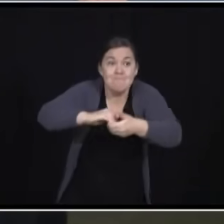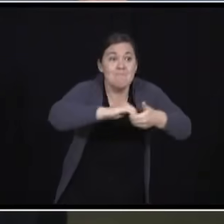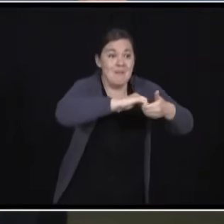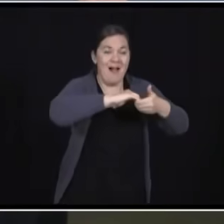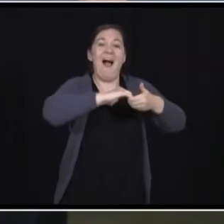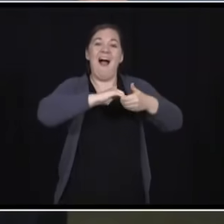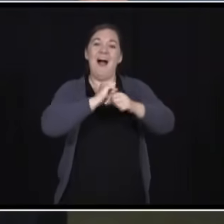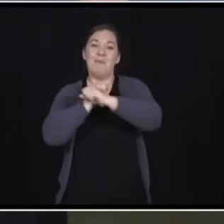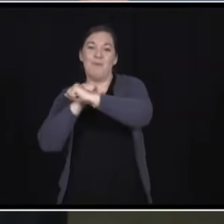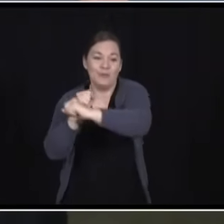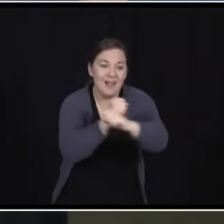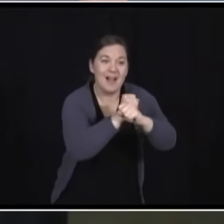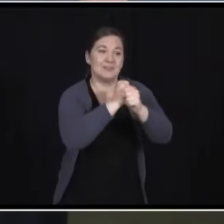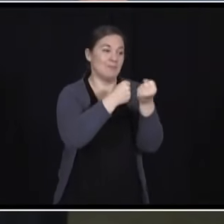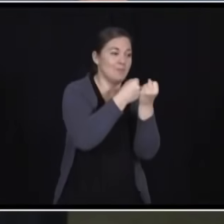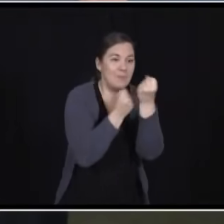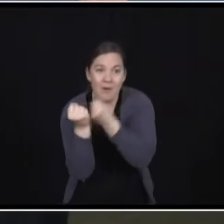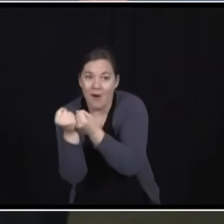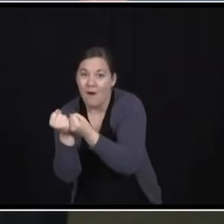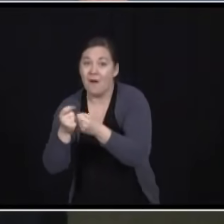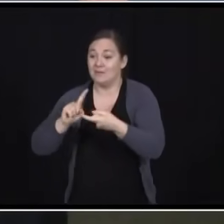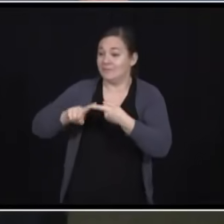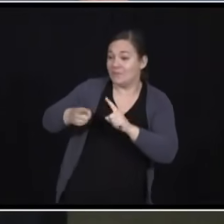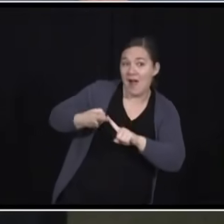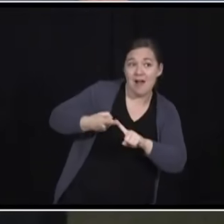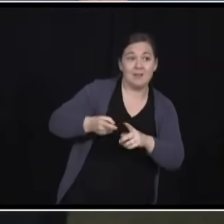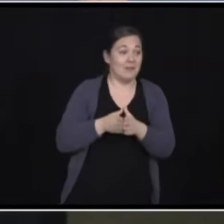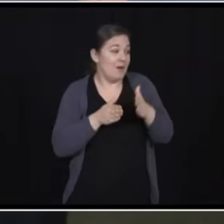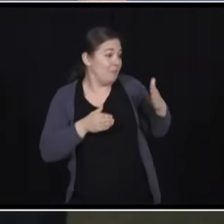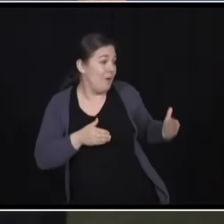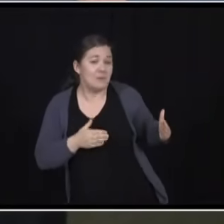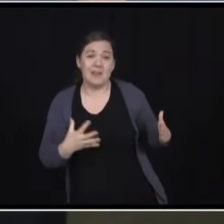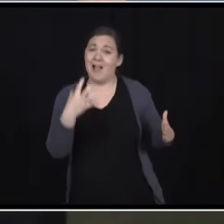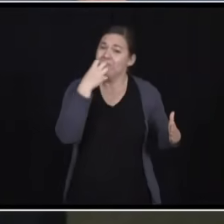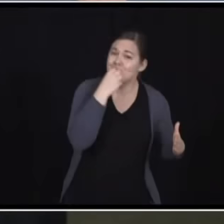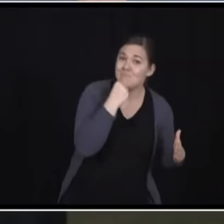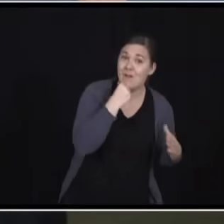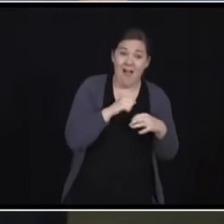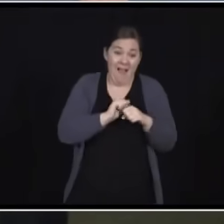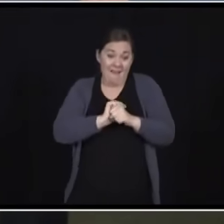And working together, we can protect our family and friends, our neighbours, and loved ones.